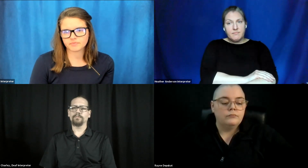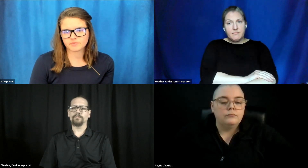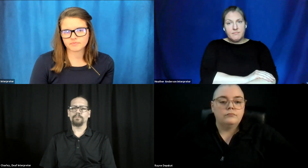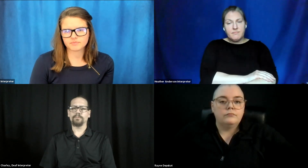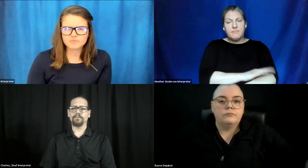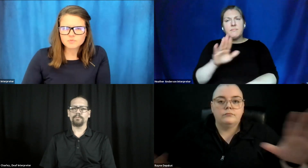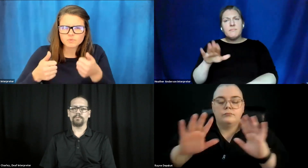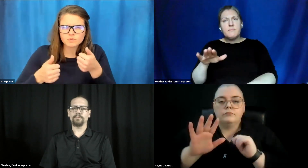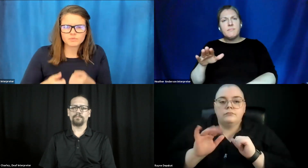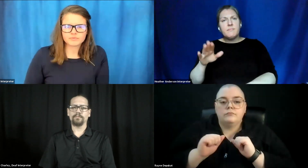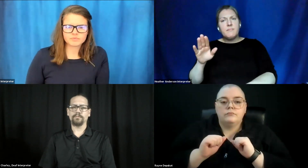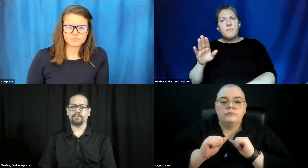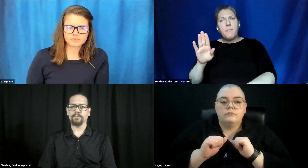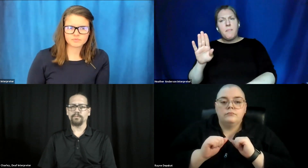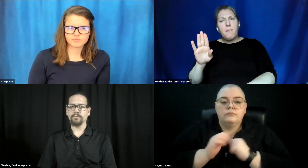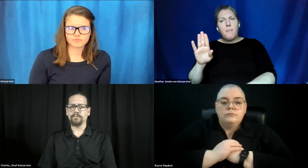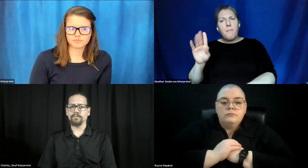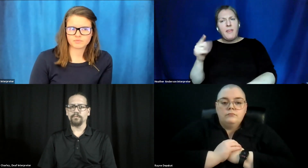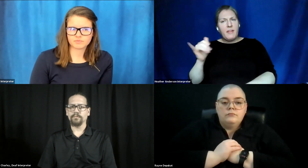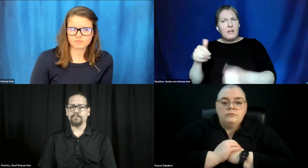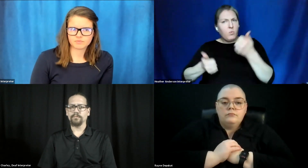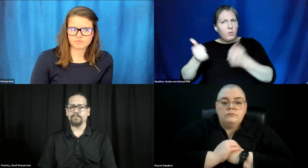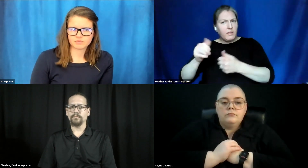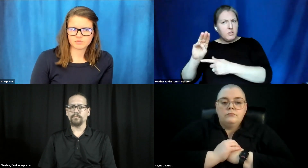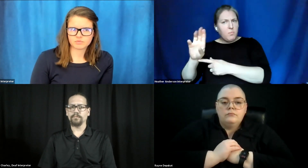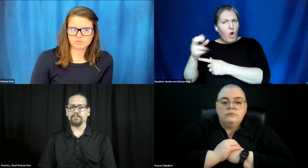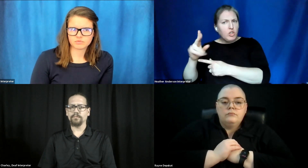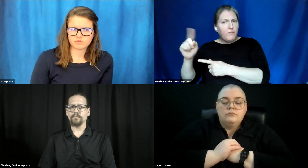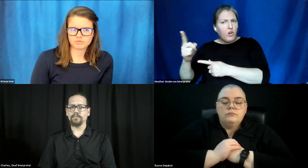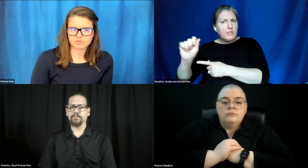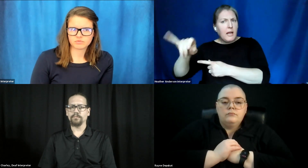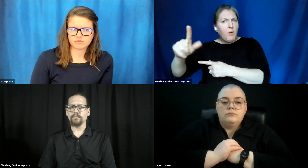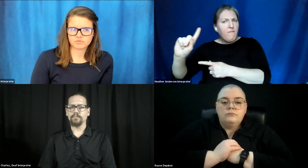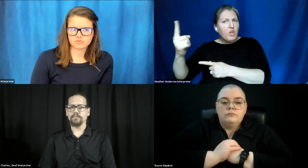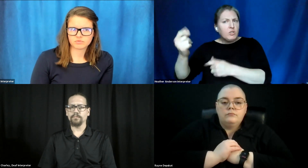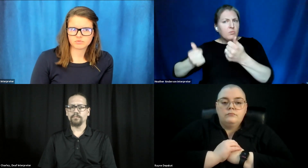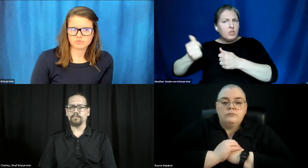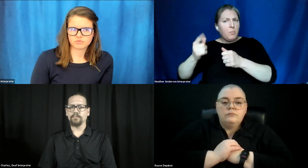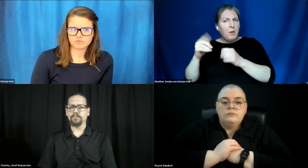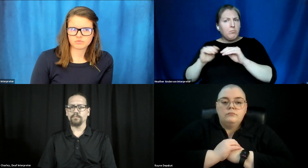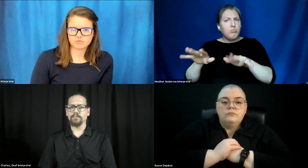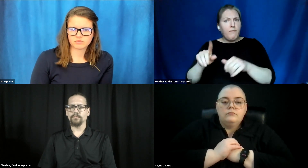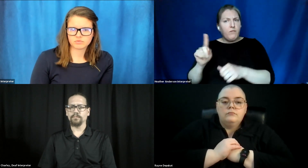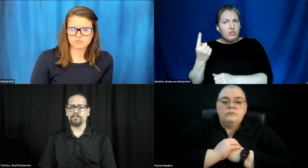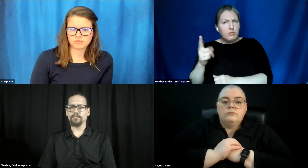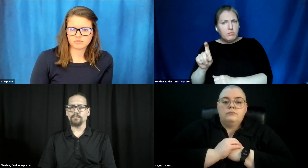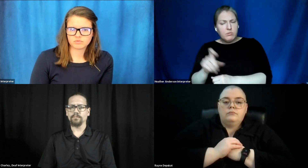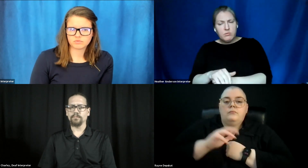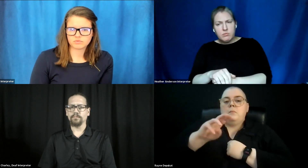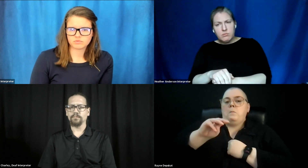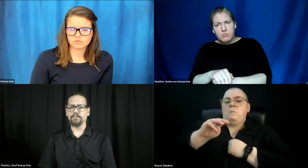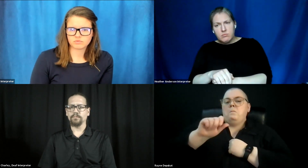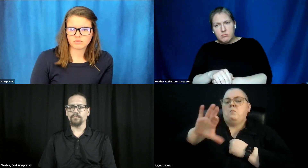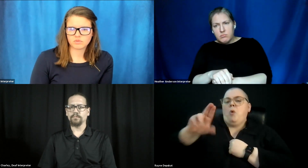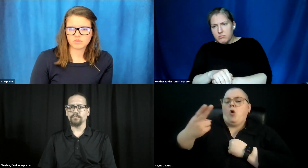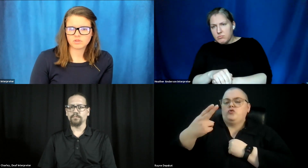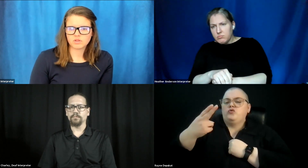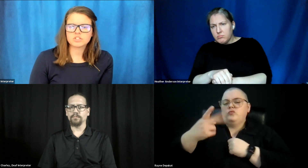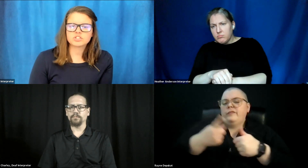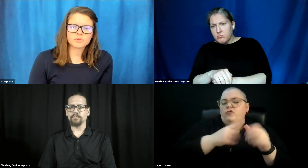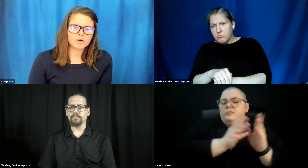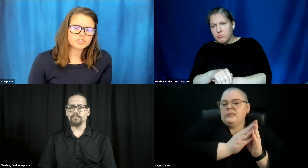which ones would you like first would you like the march 1 or April, which would you prefer.